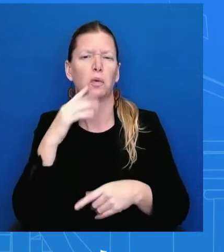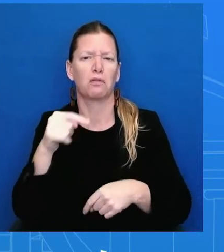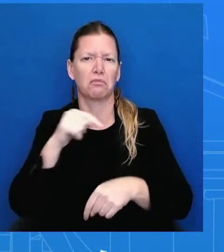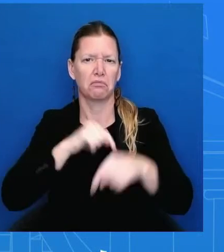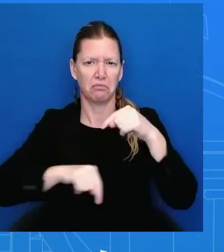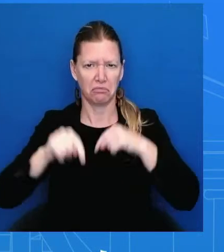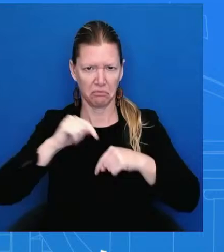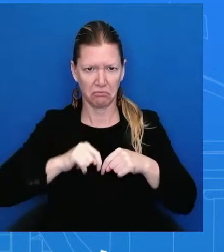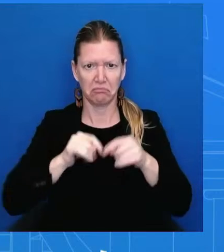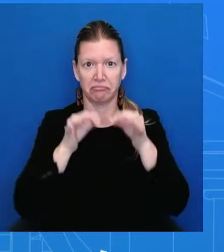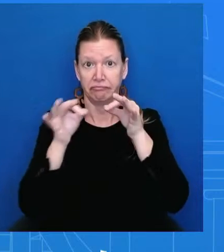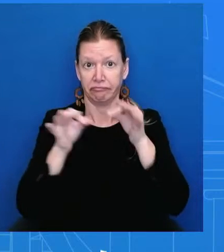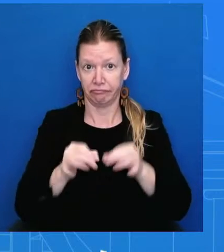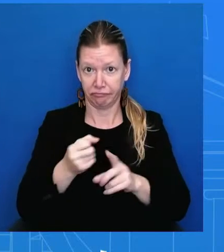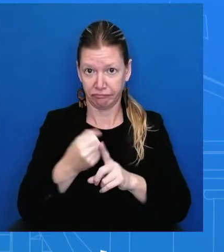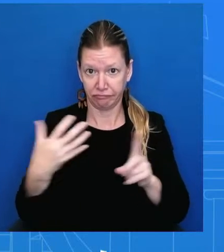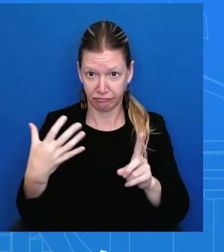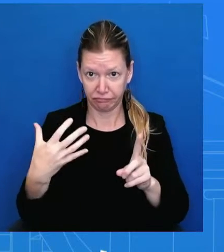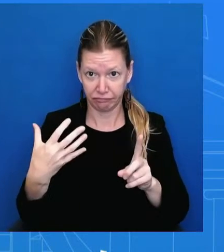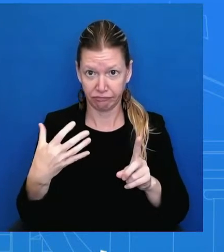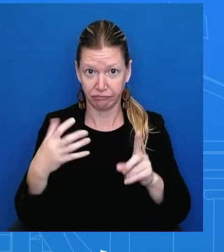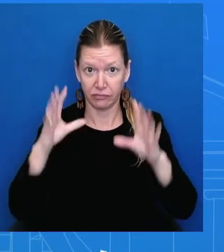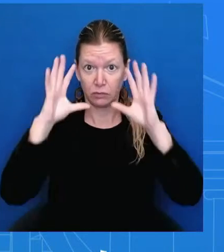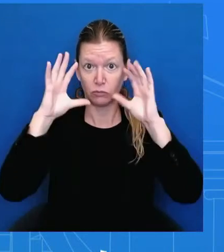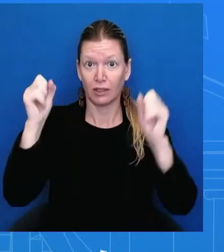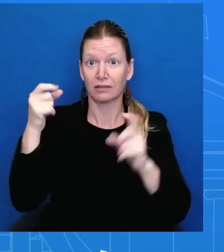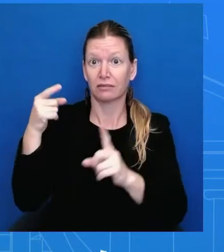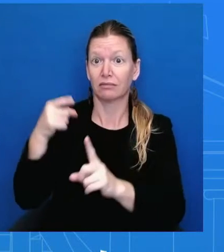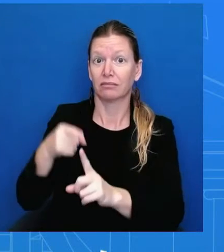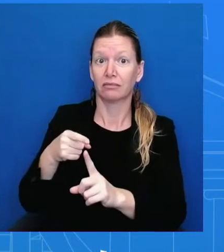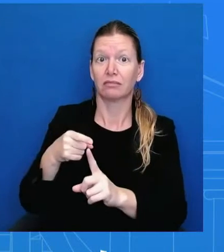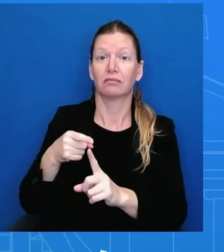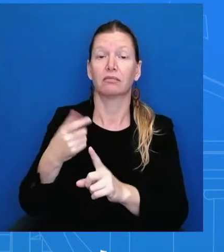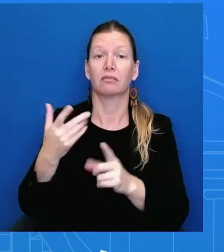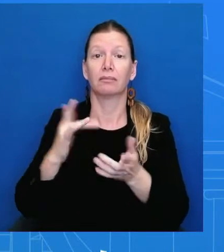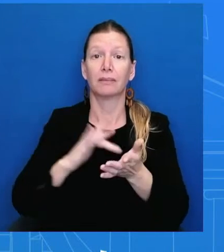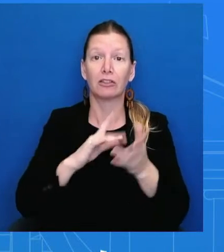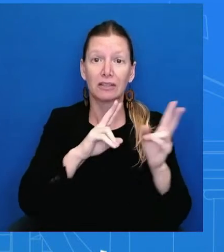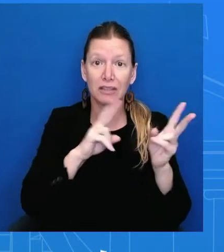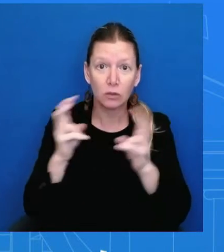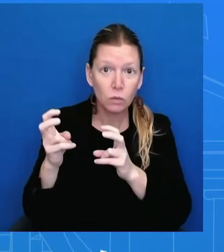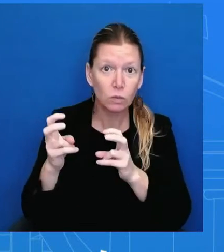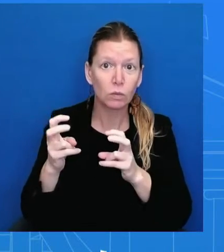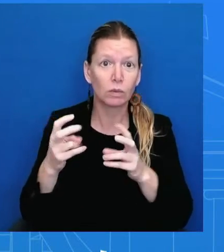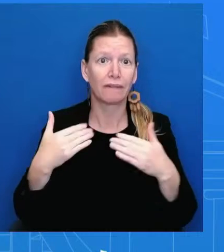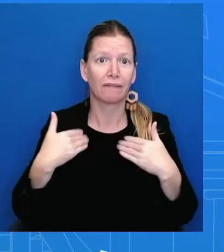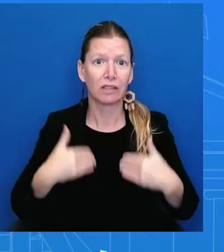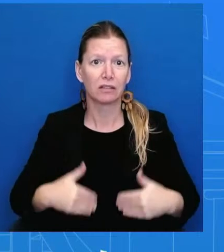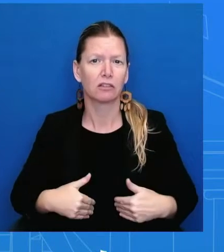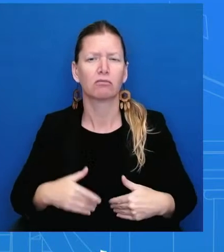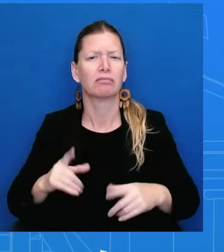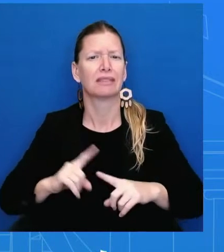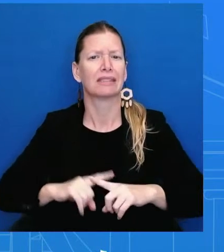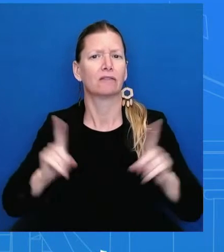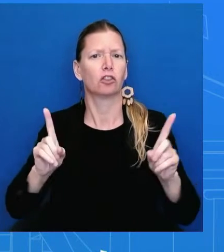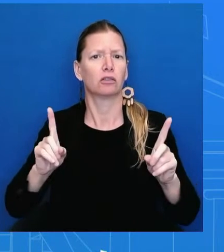or physicals very, very differently. They are very -- you know, they are lucky if their -- get to see their -- their doctor once or twice a year, right?